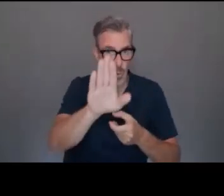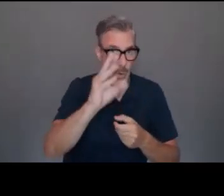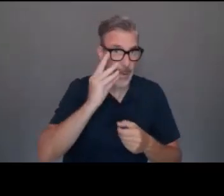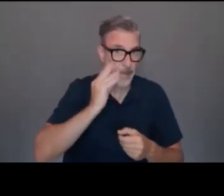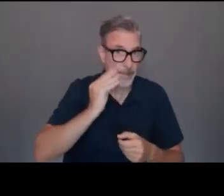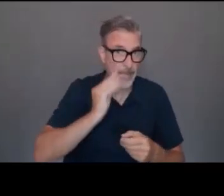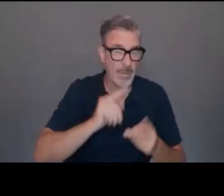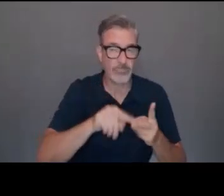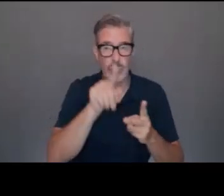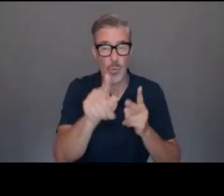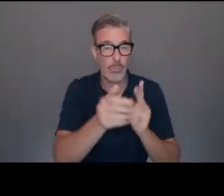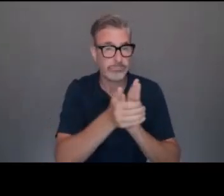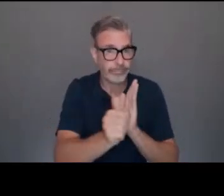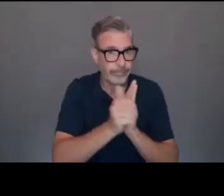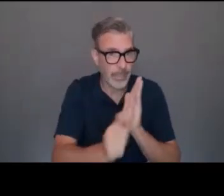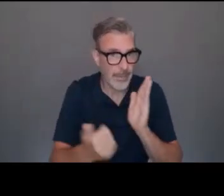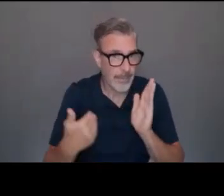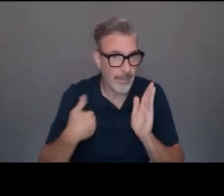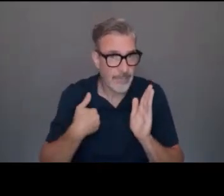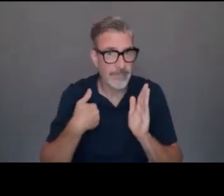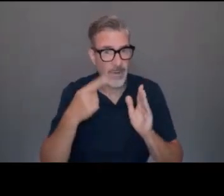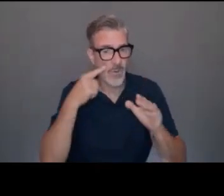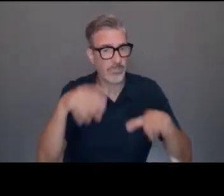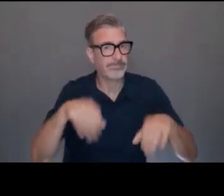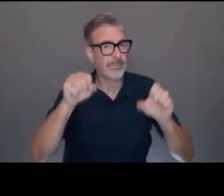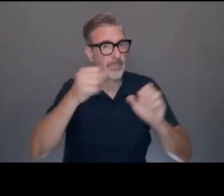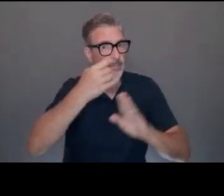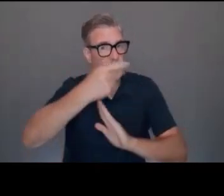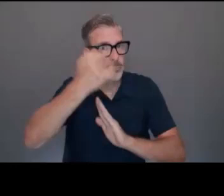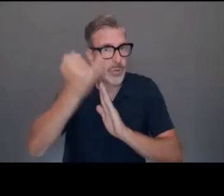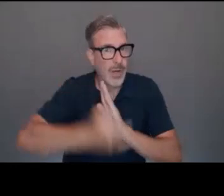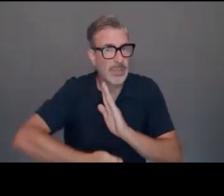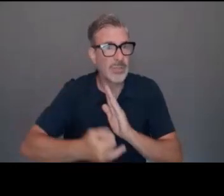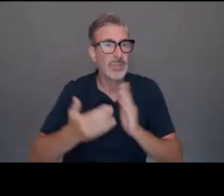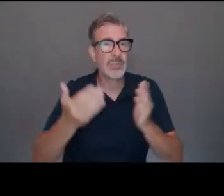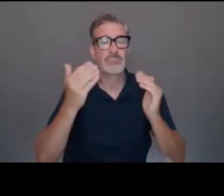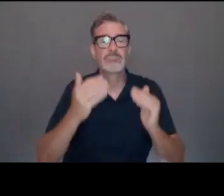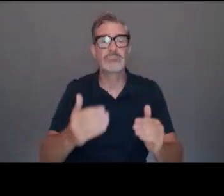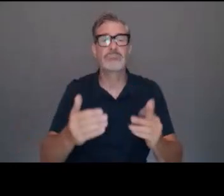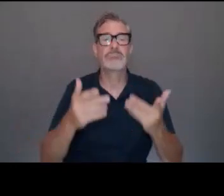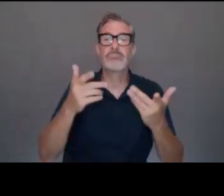the experience, quality, and contribution of the partners or host organizations,